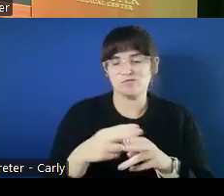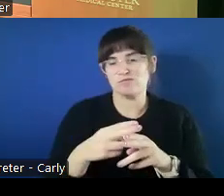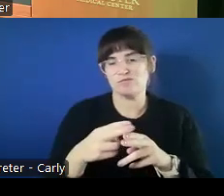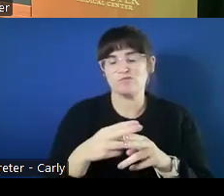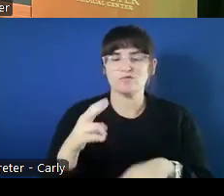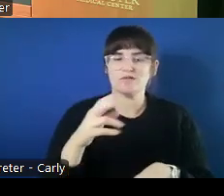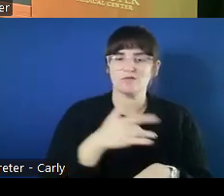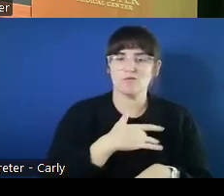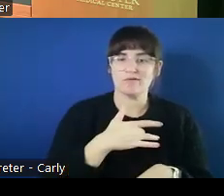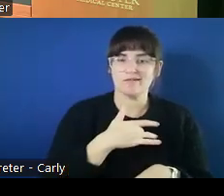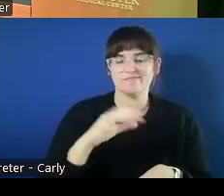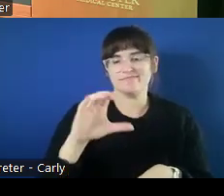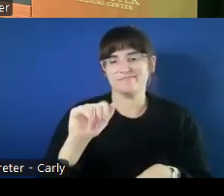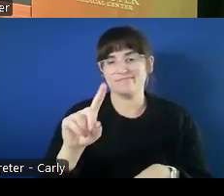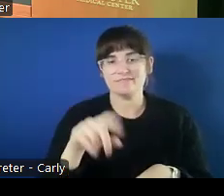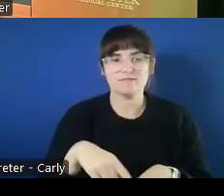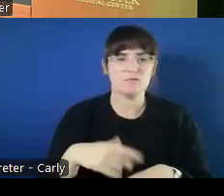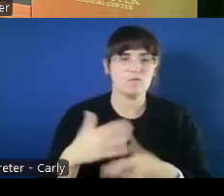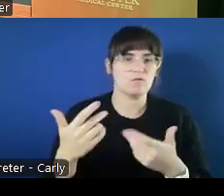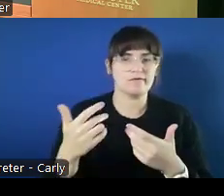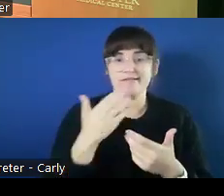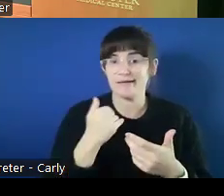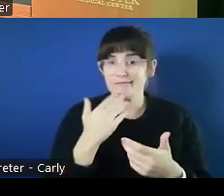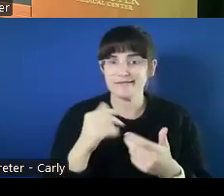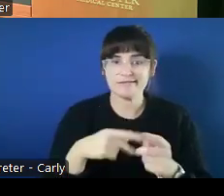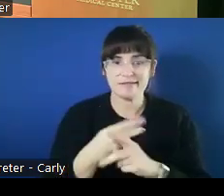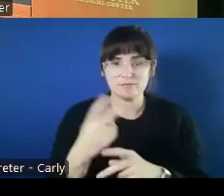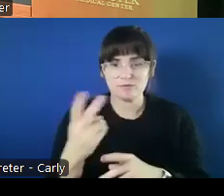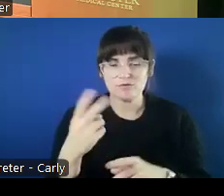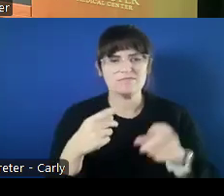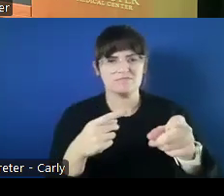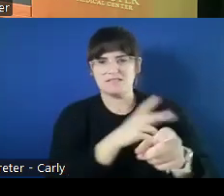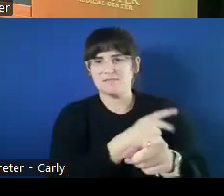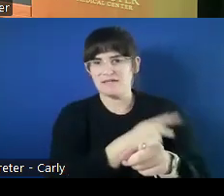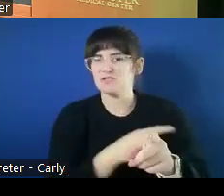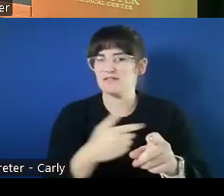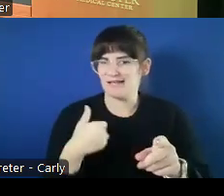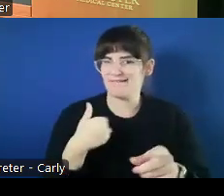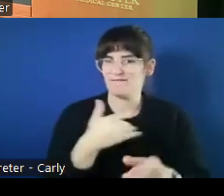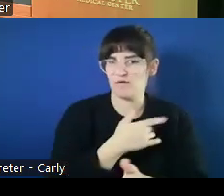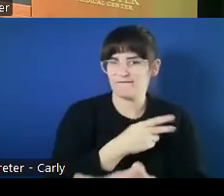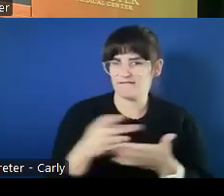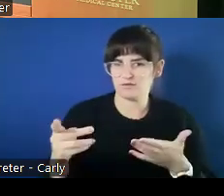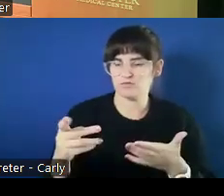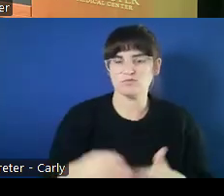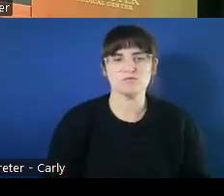diabetes uh this is from uh a a patient with heart failure um but what we found kind of across all of